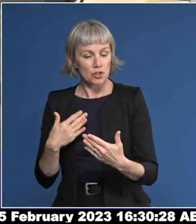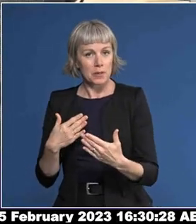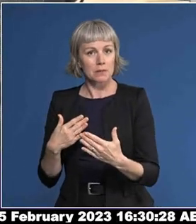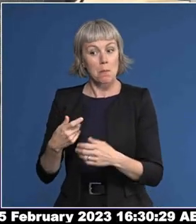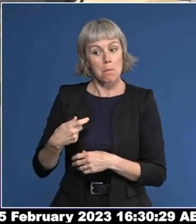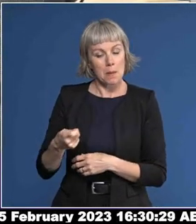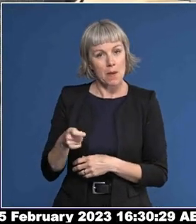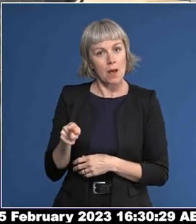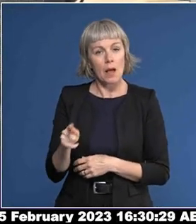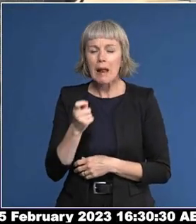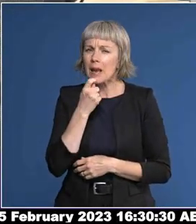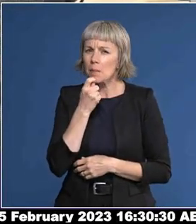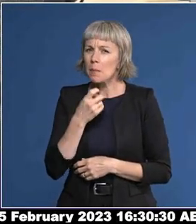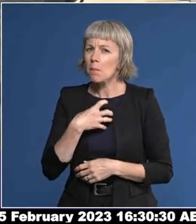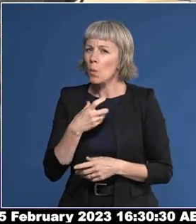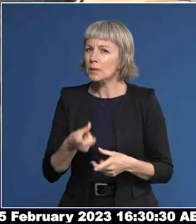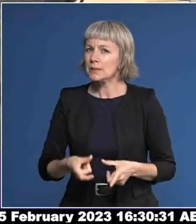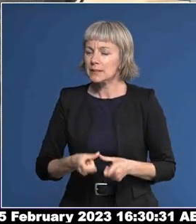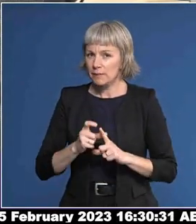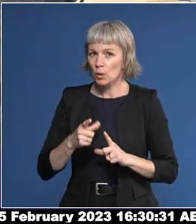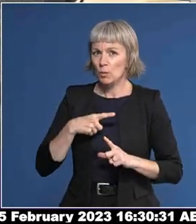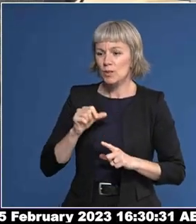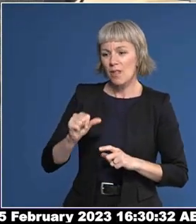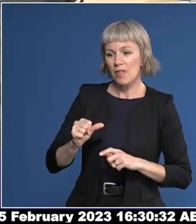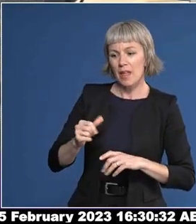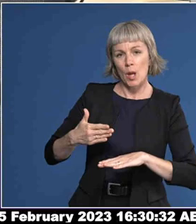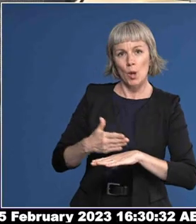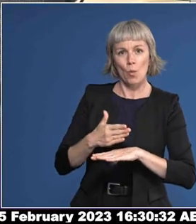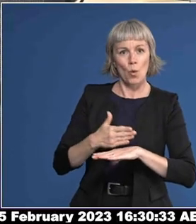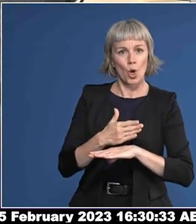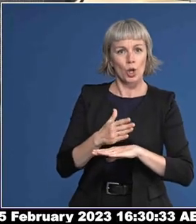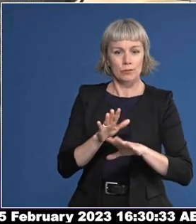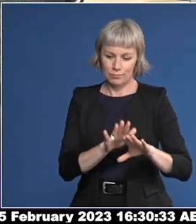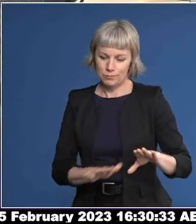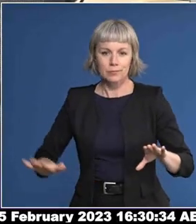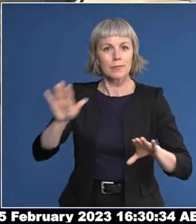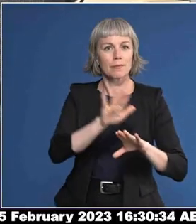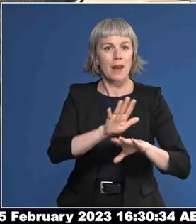difficult because of the way they operate nationally, and that can create some